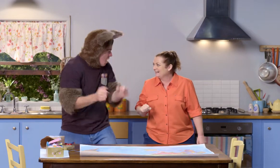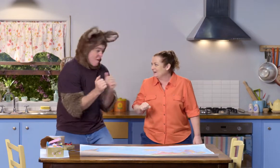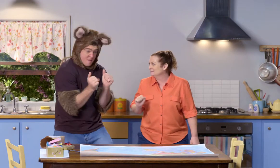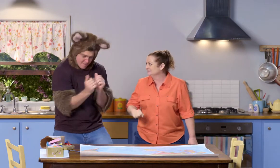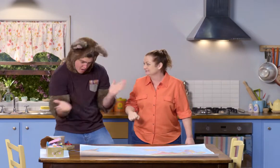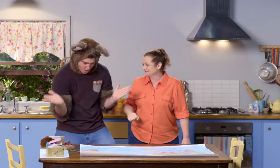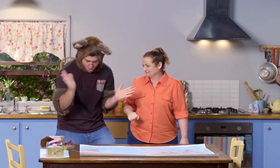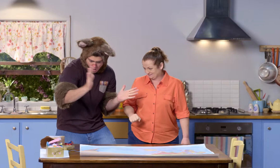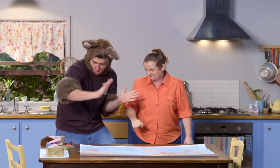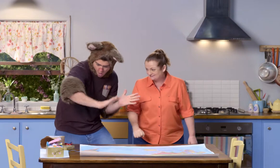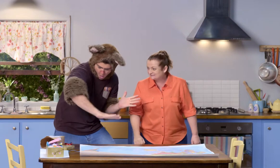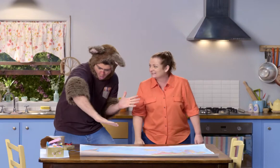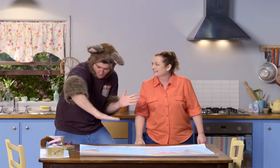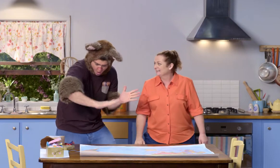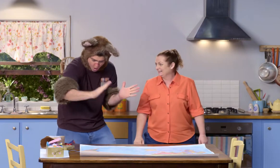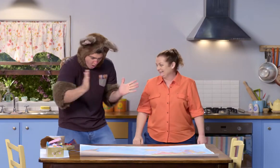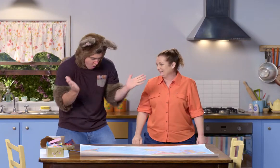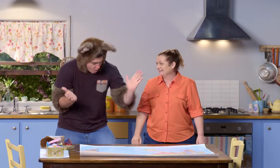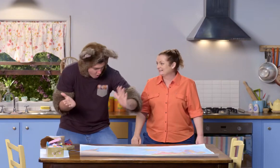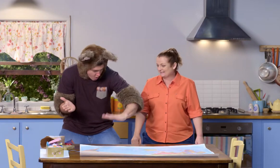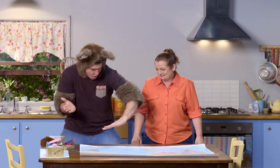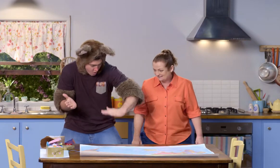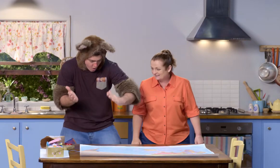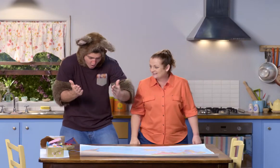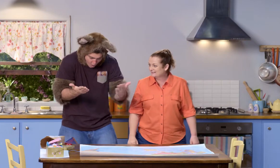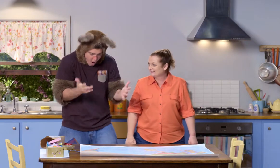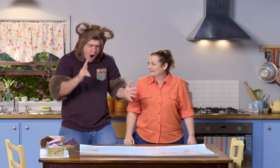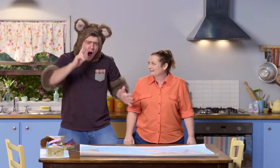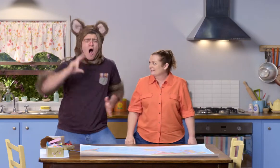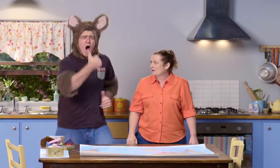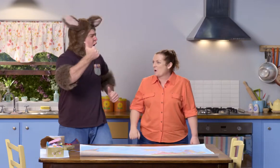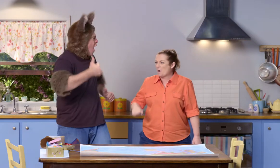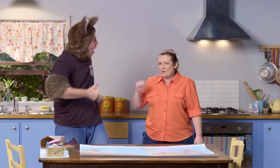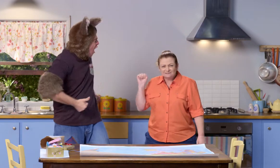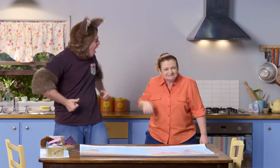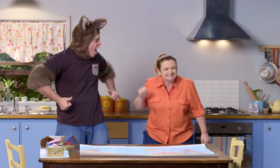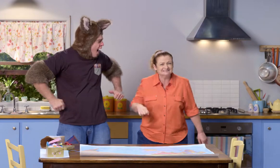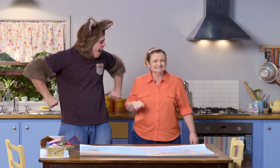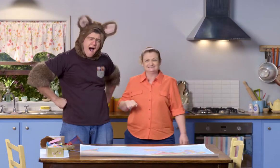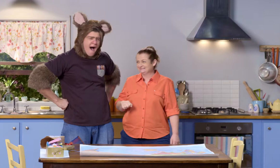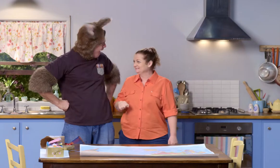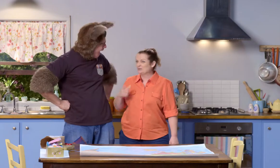And then they got their piece of paper and made beautiful pictures. Oh, yes!